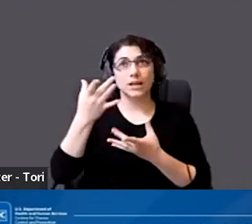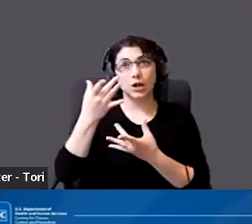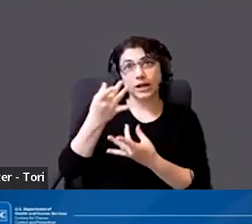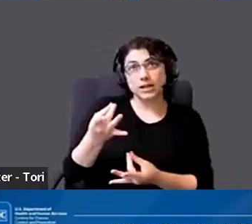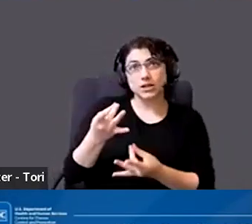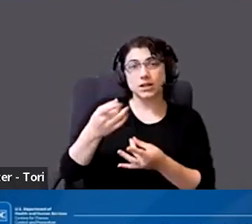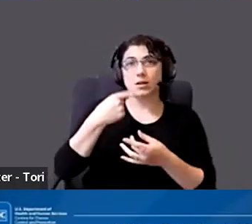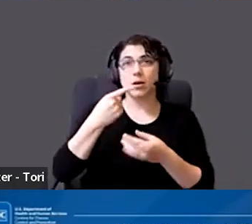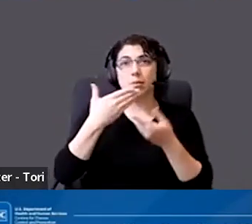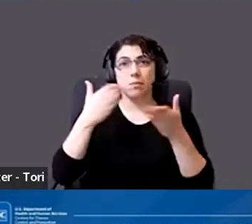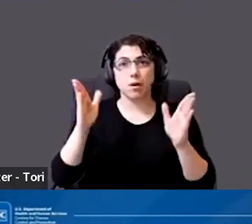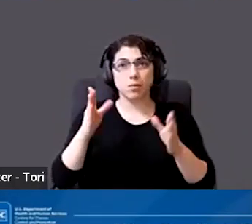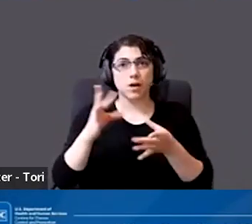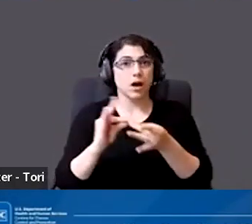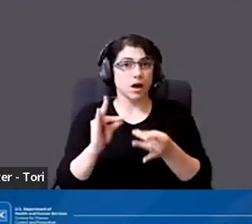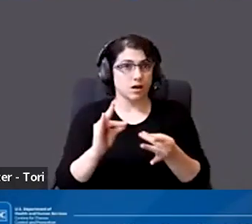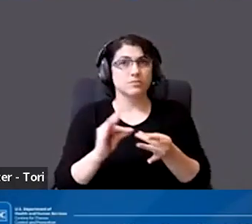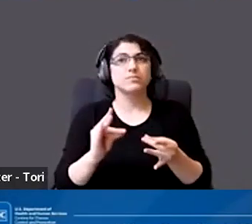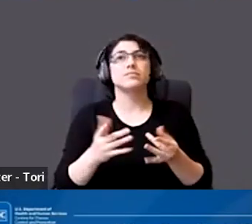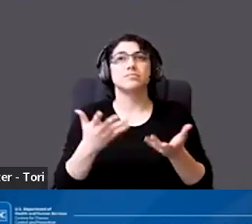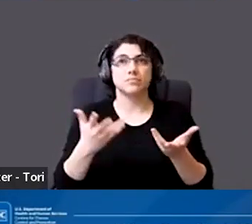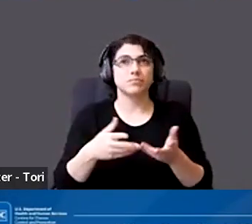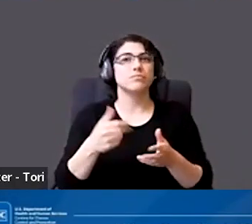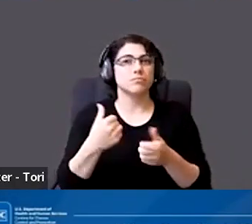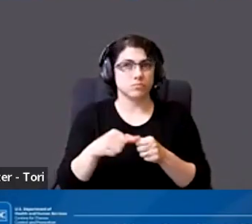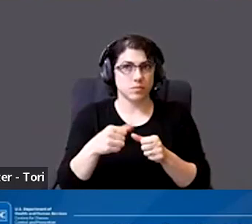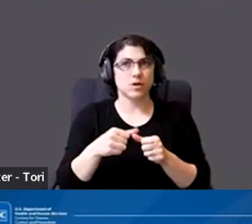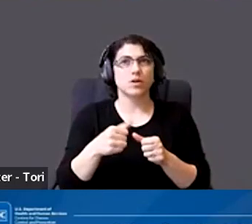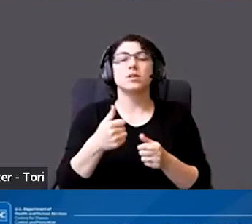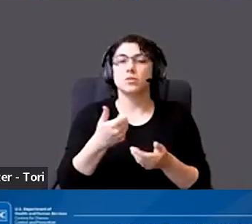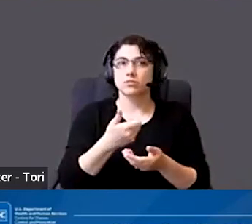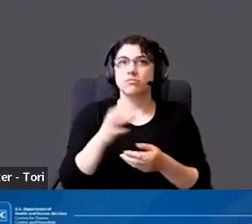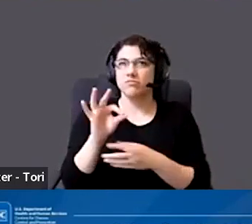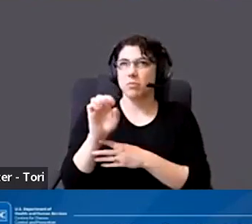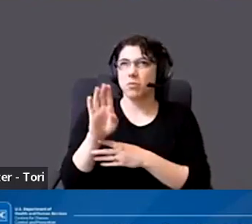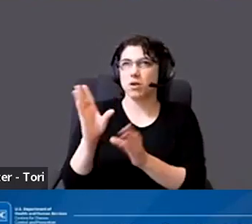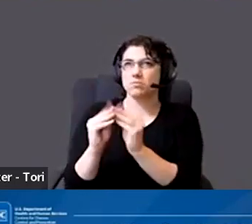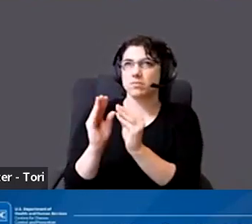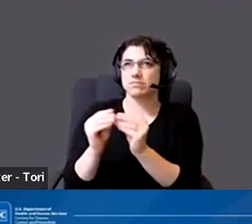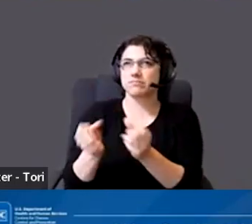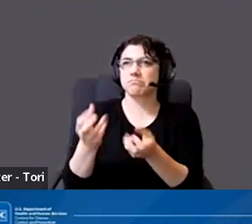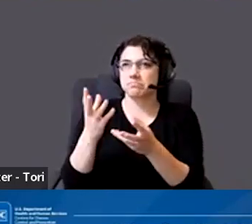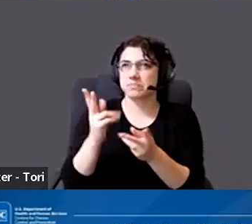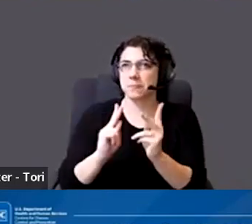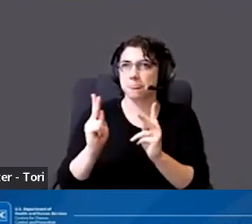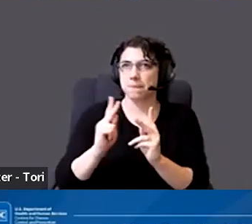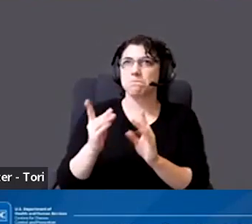And you may remember in our February meeting, we had a number of different folks who commented. We have not had any request